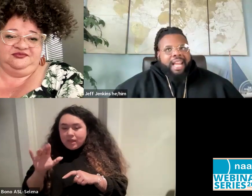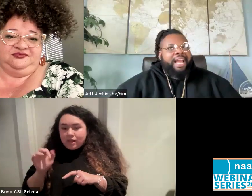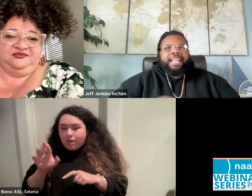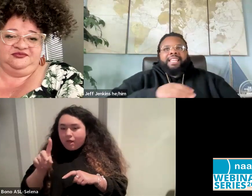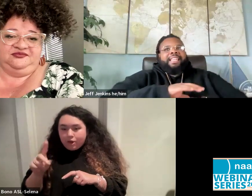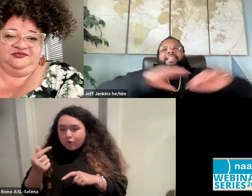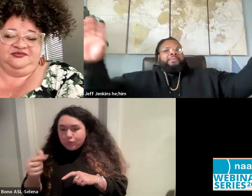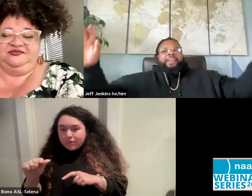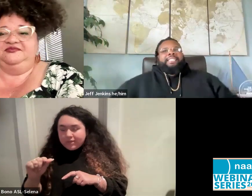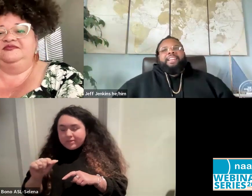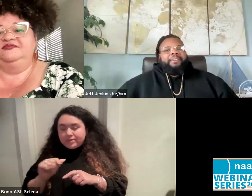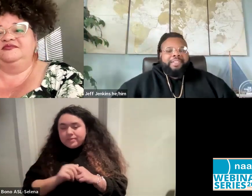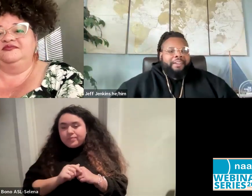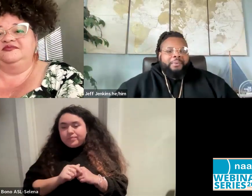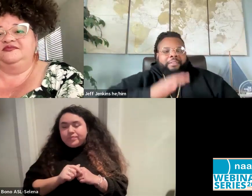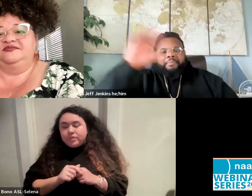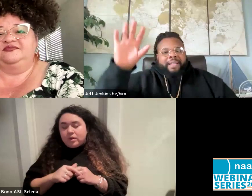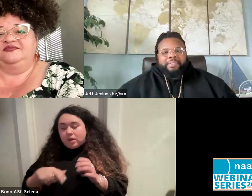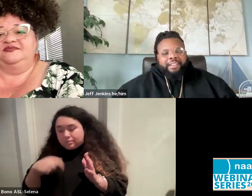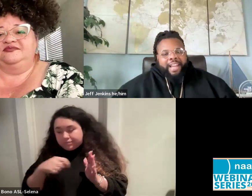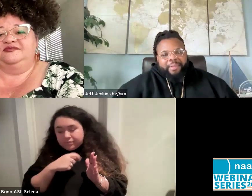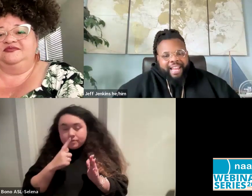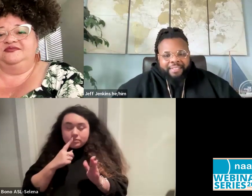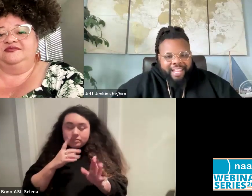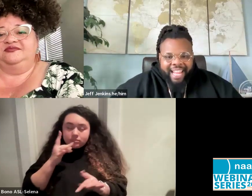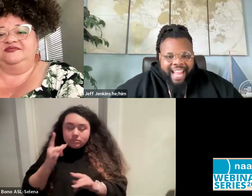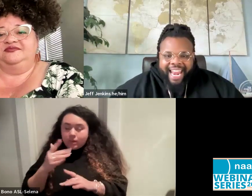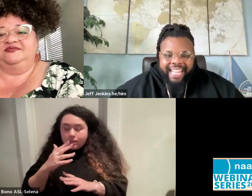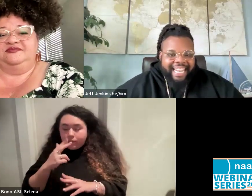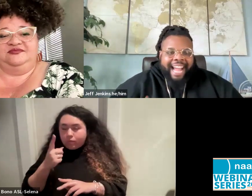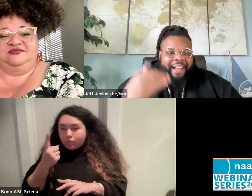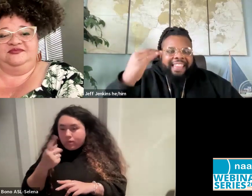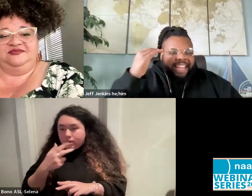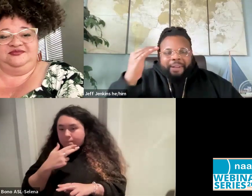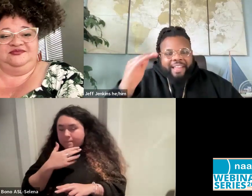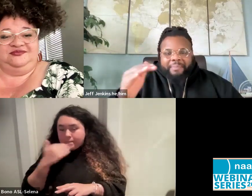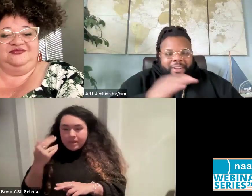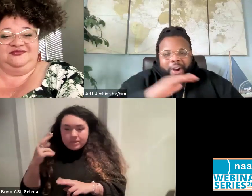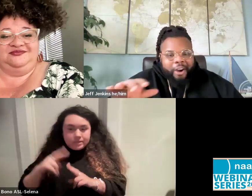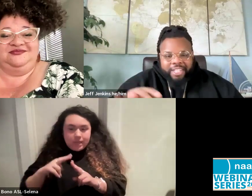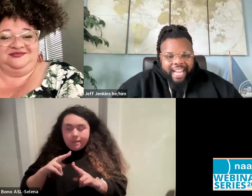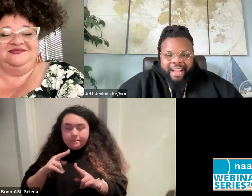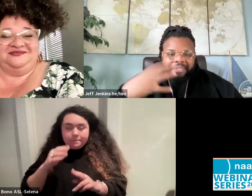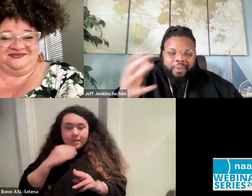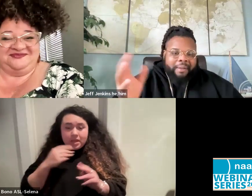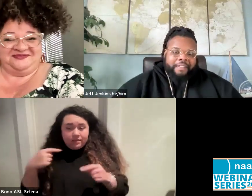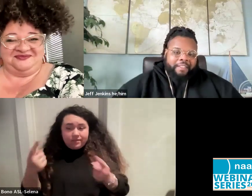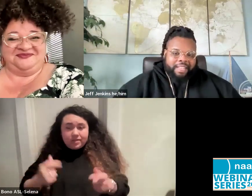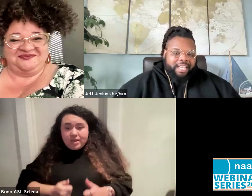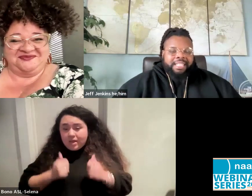And when I say you, I was like, one of the best girls ever out of my life. And I could I think about that bill all the time is one of my favorite things.